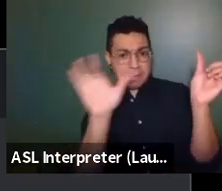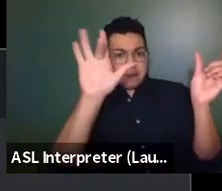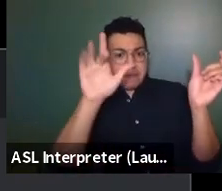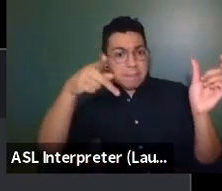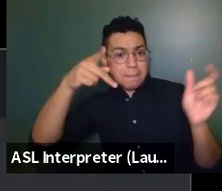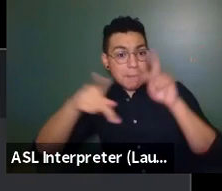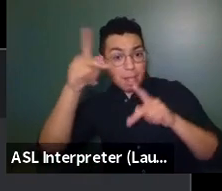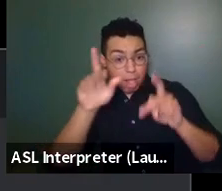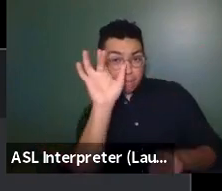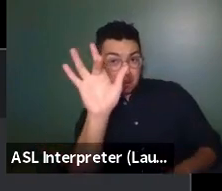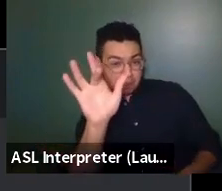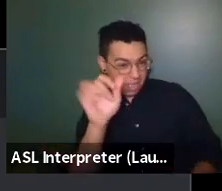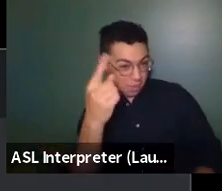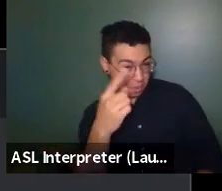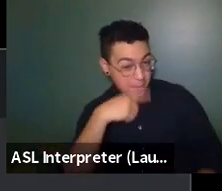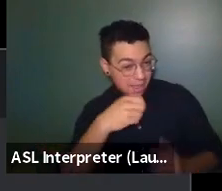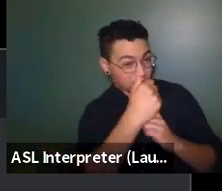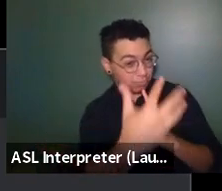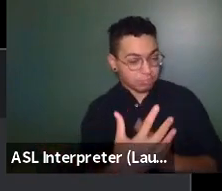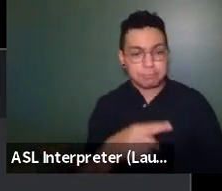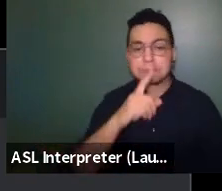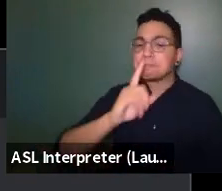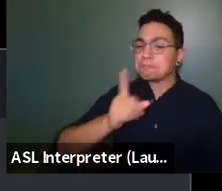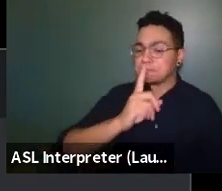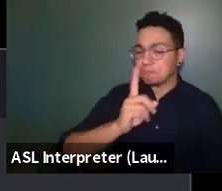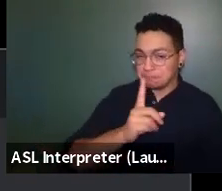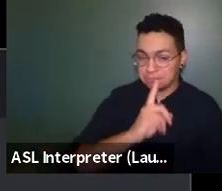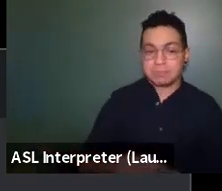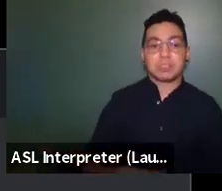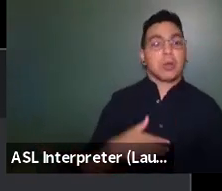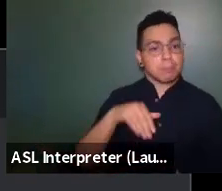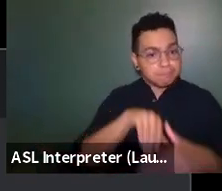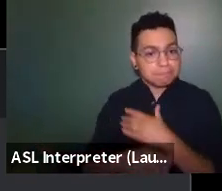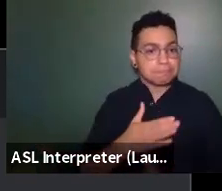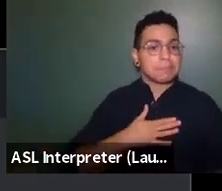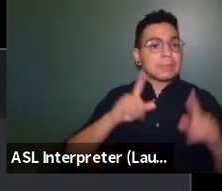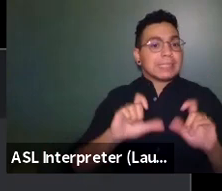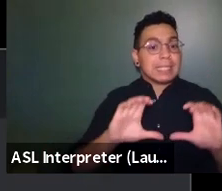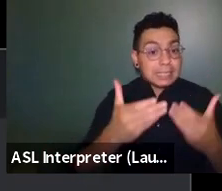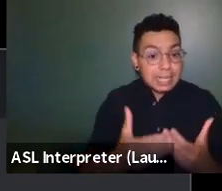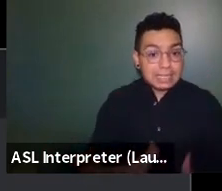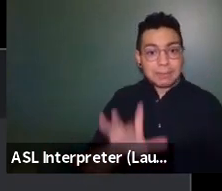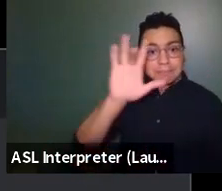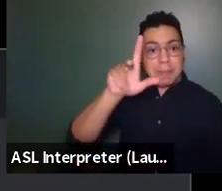ESD 112 - Katherine Livick: Sure. ESD 112 - Katherine Livick: So I am in a ESD 112 - Katherine Livick: test class and I'm going to hit People. It's going to show me who my teachers and students are.